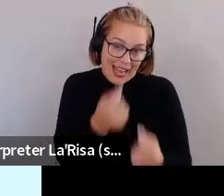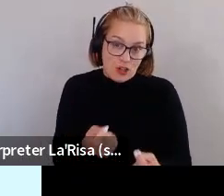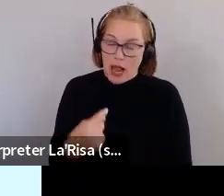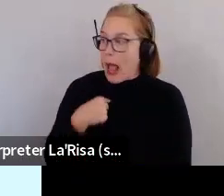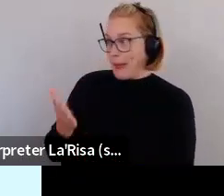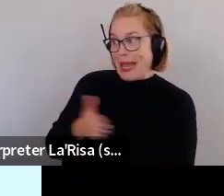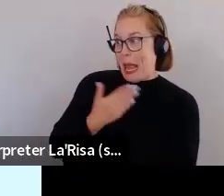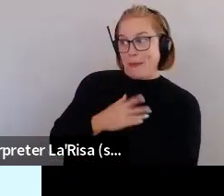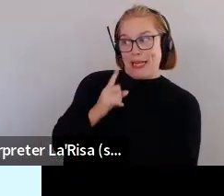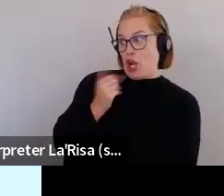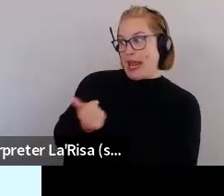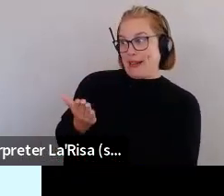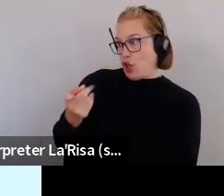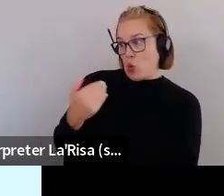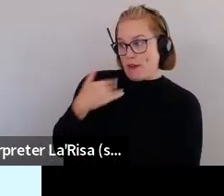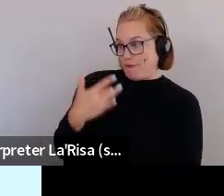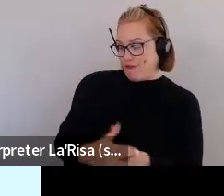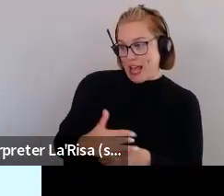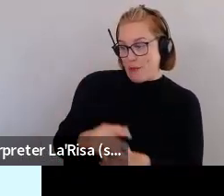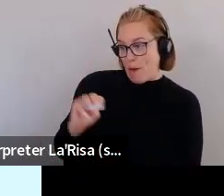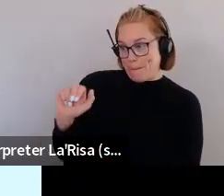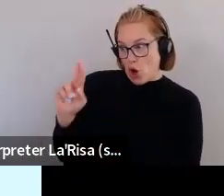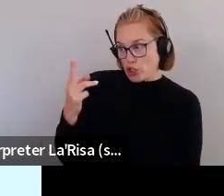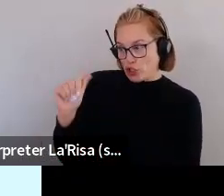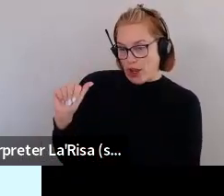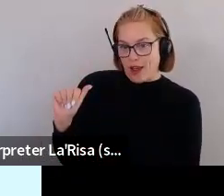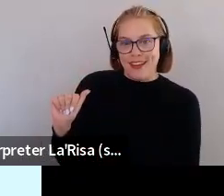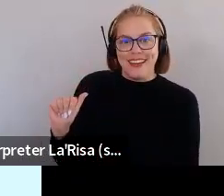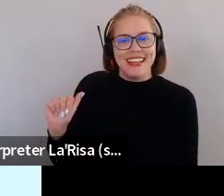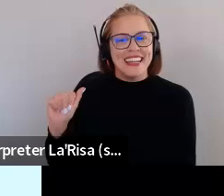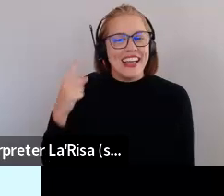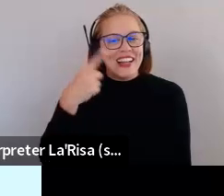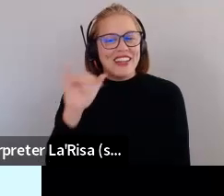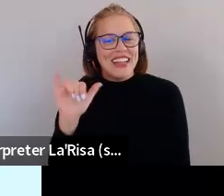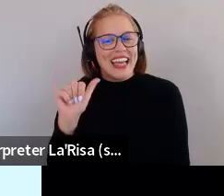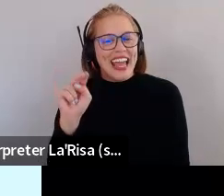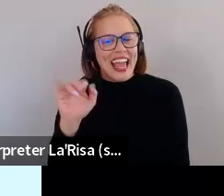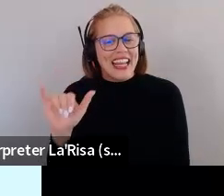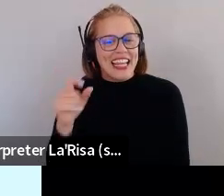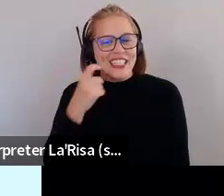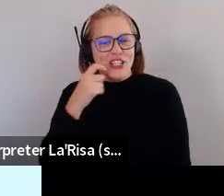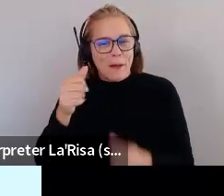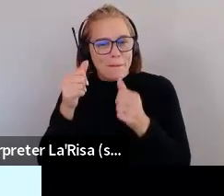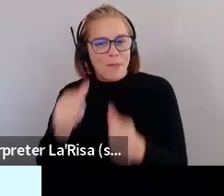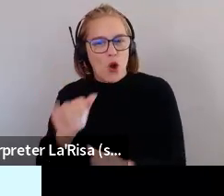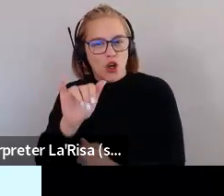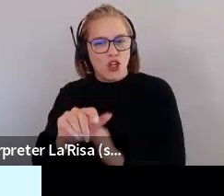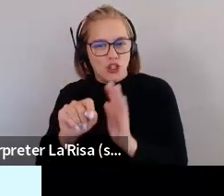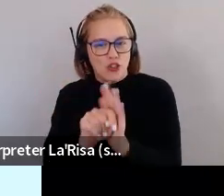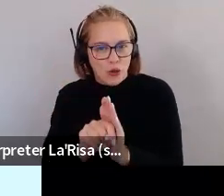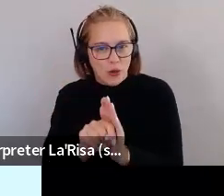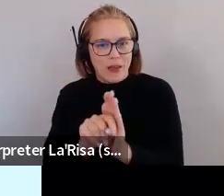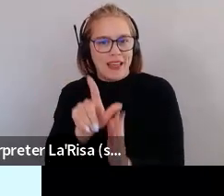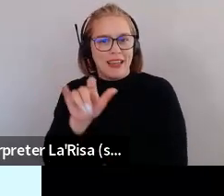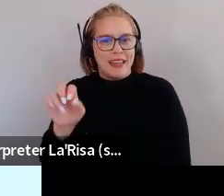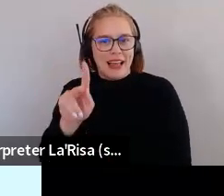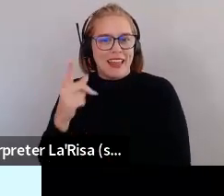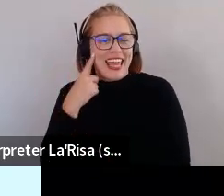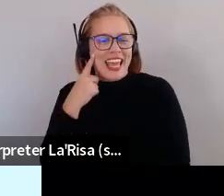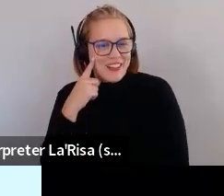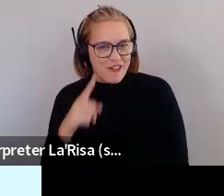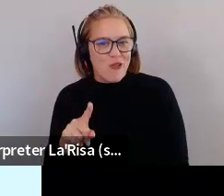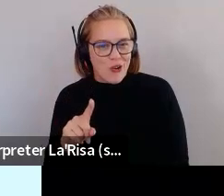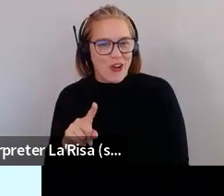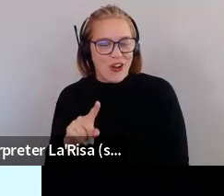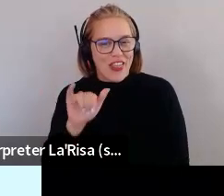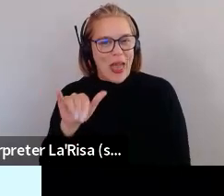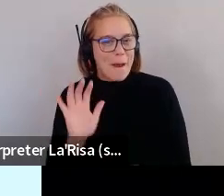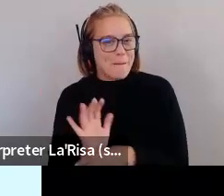ask us if there is something we can respond with. We would love to hook